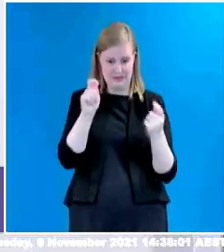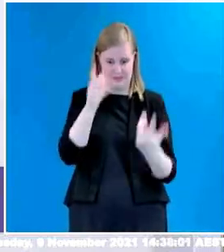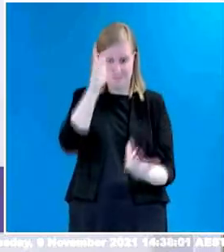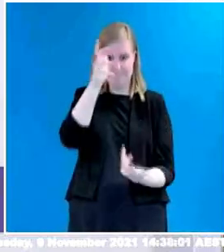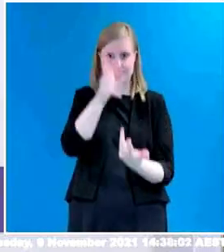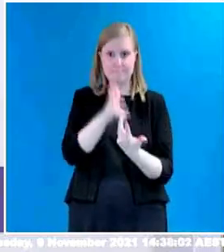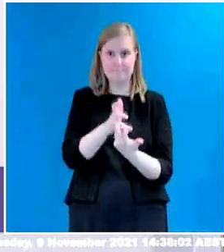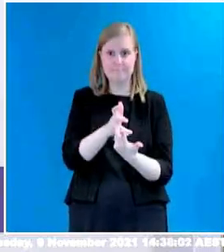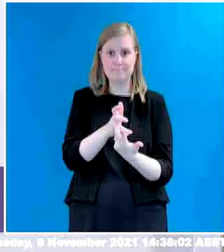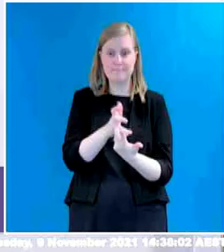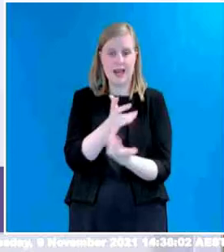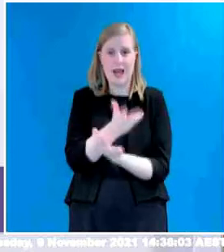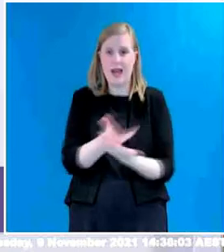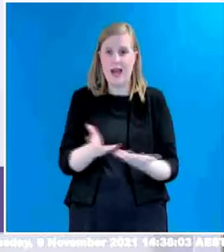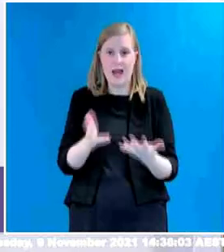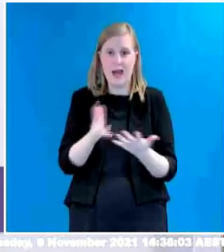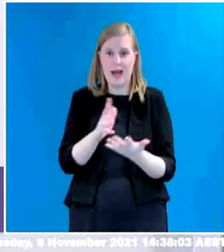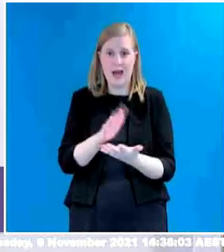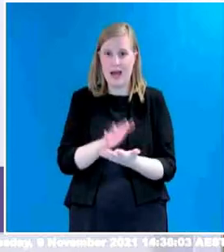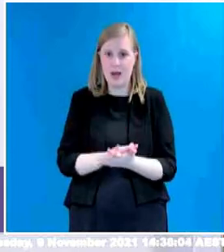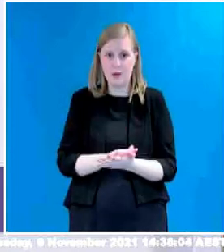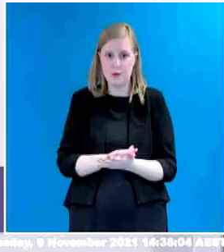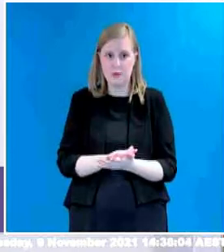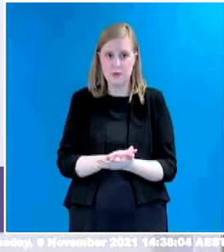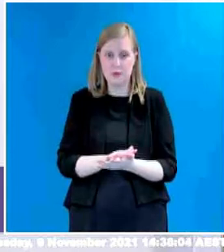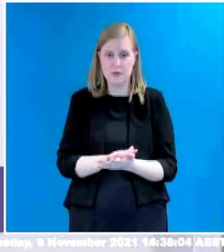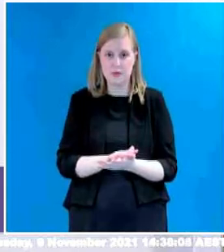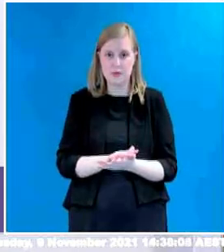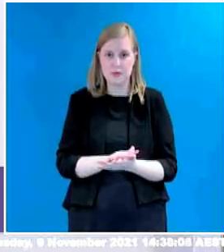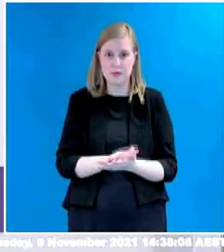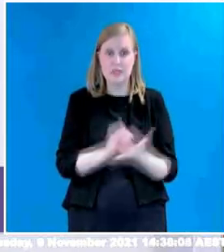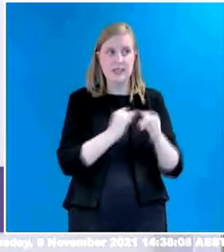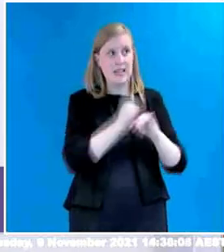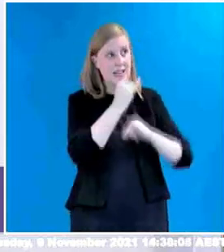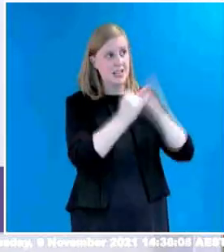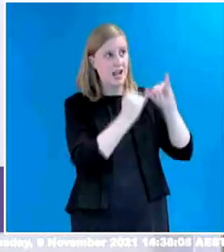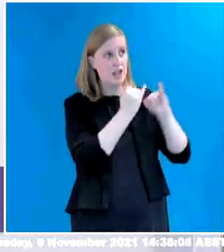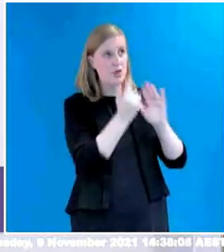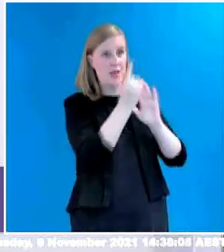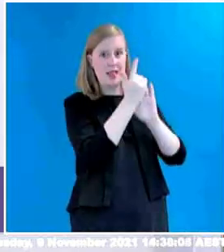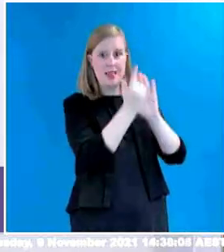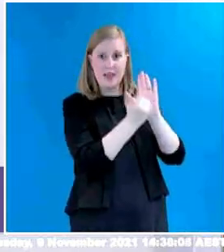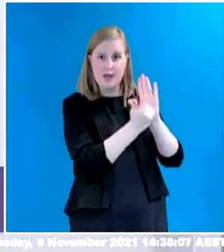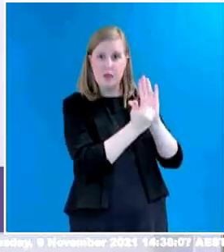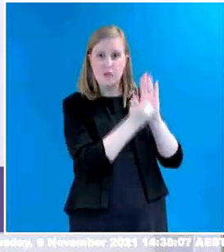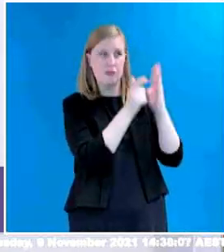international legal norms and making them part of domestic law, so they are